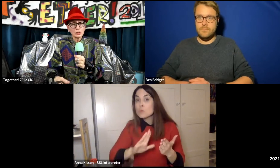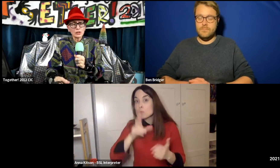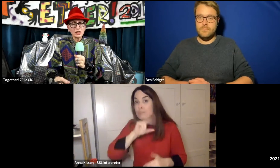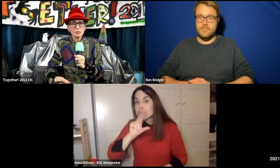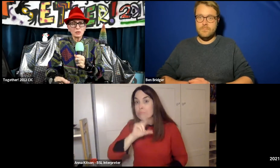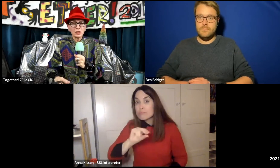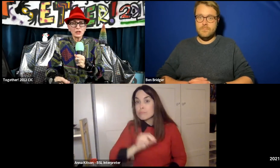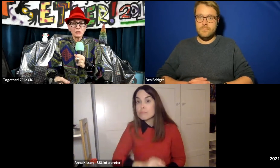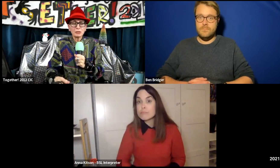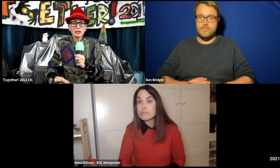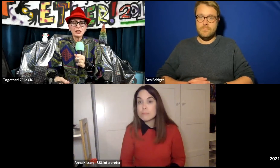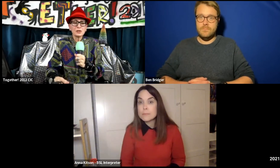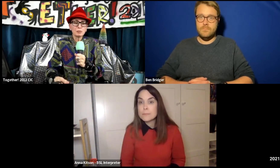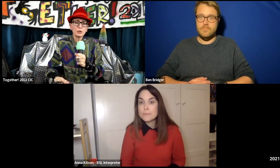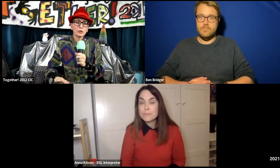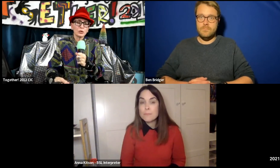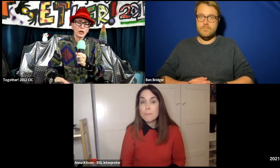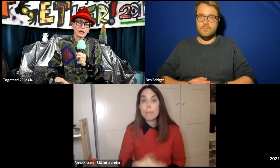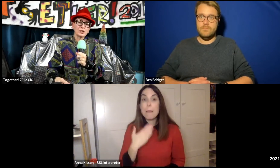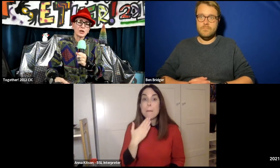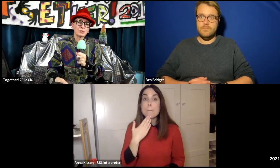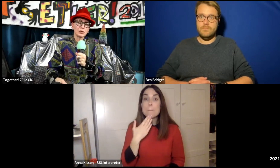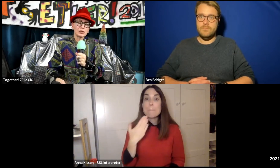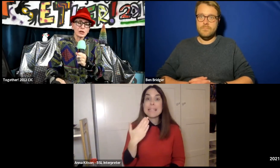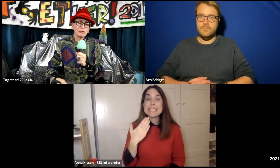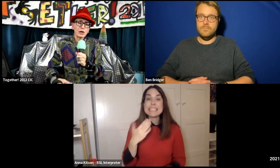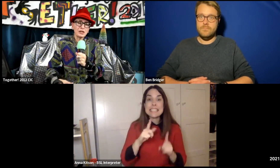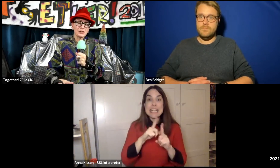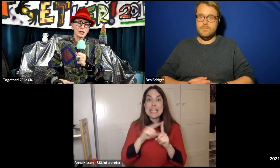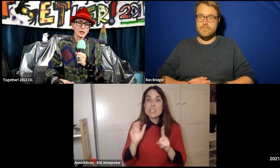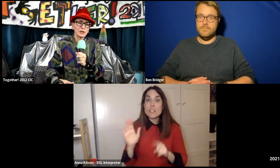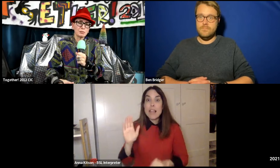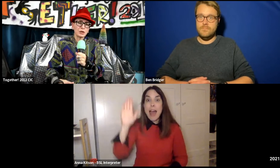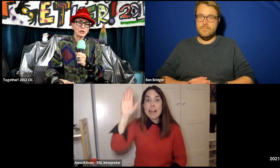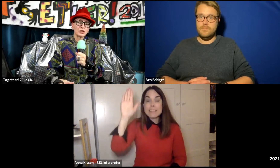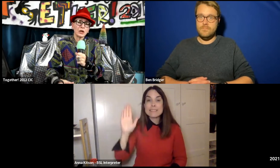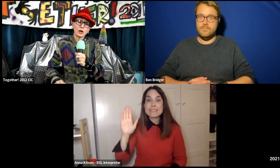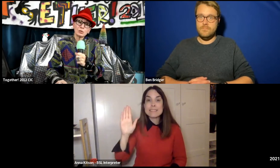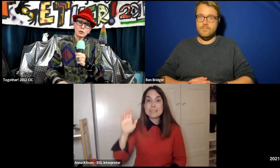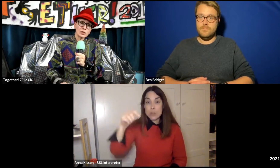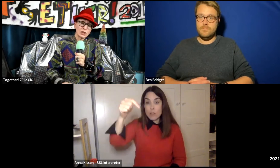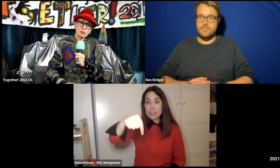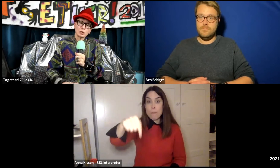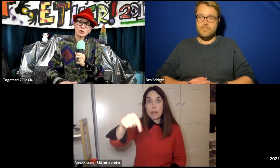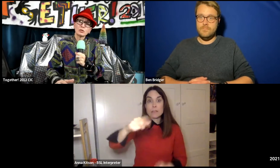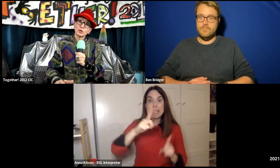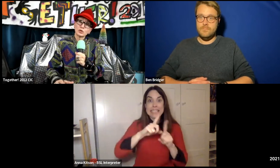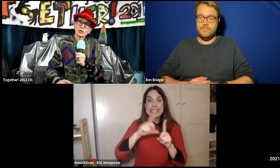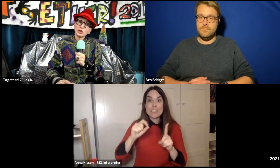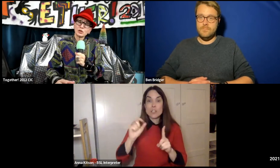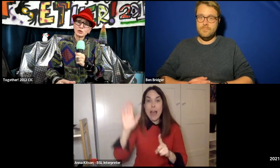to sleep, please put your hand up, I would say put your hand up is on the